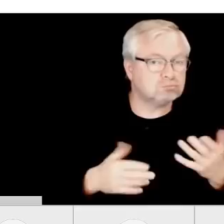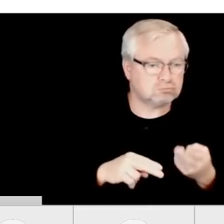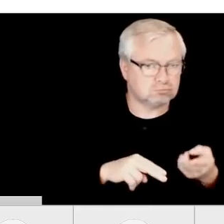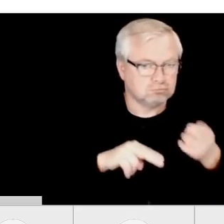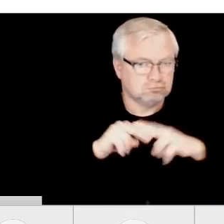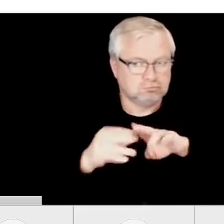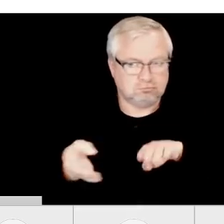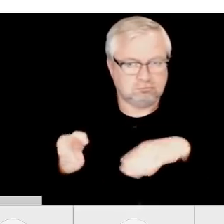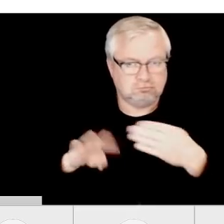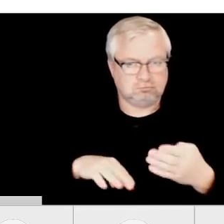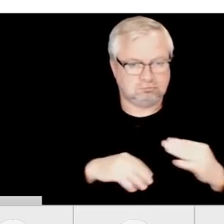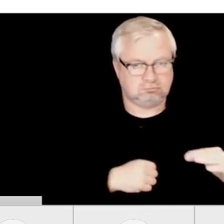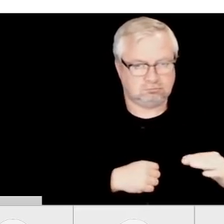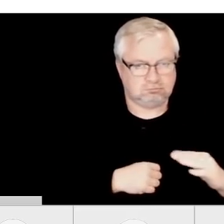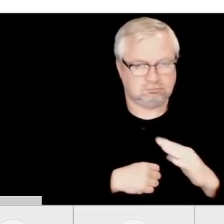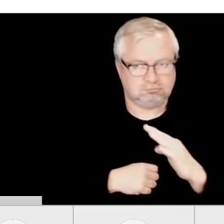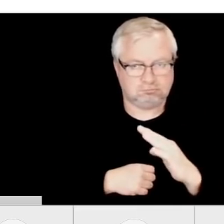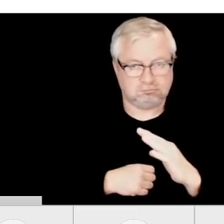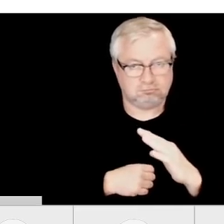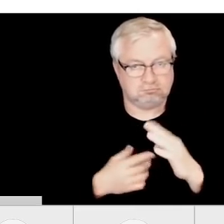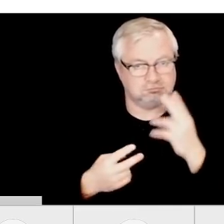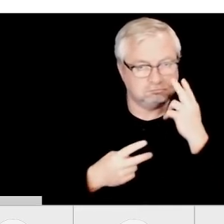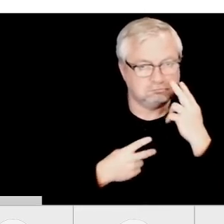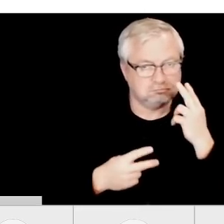mortality by the end of May.